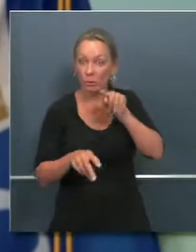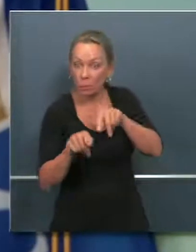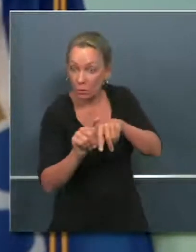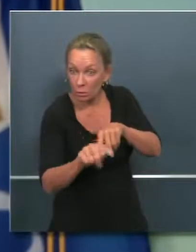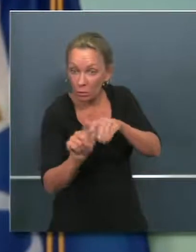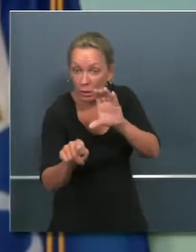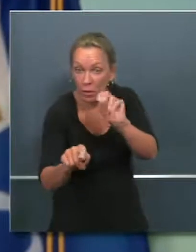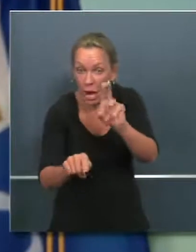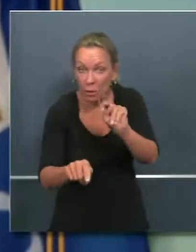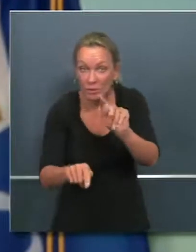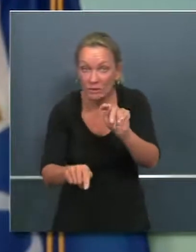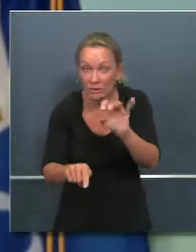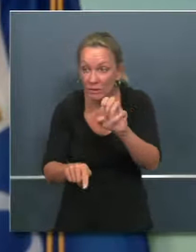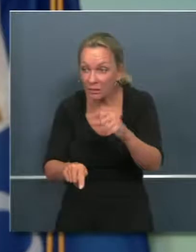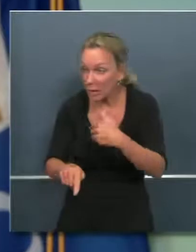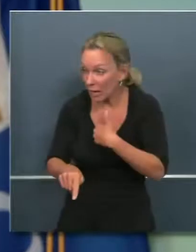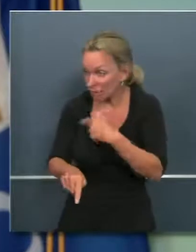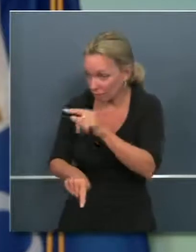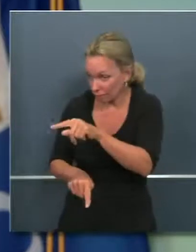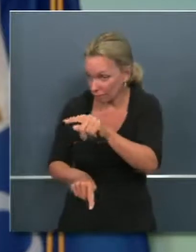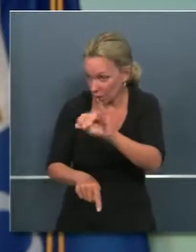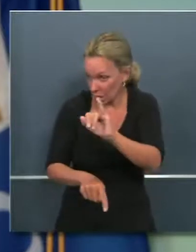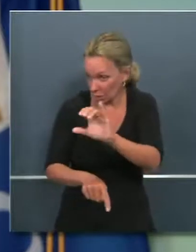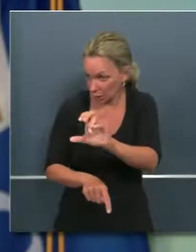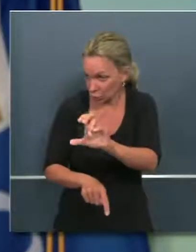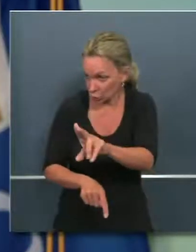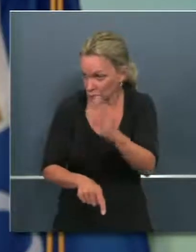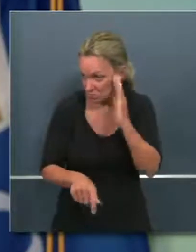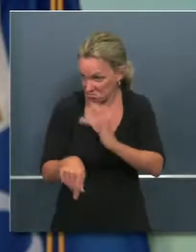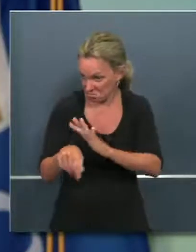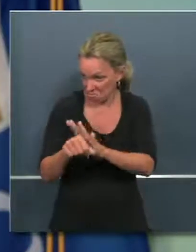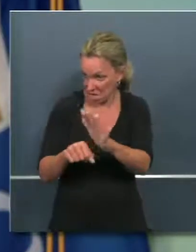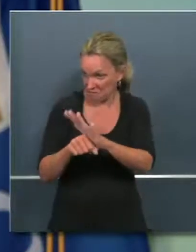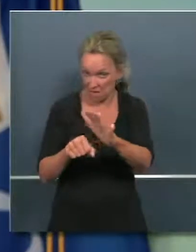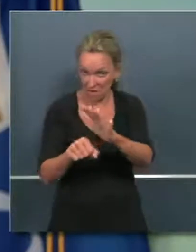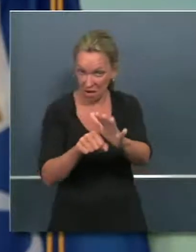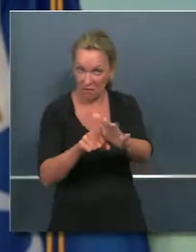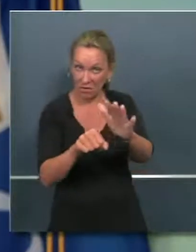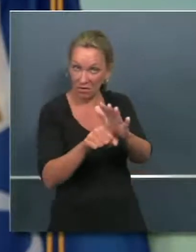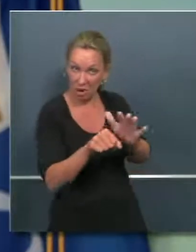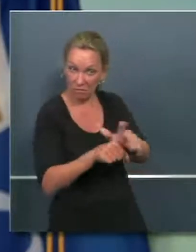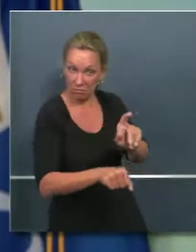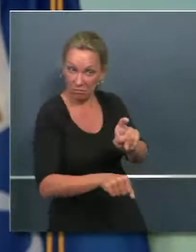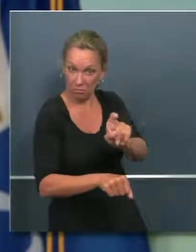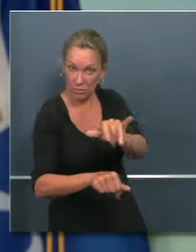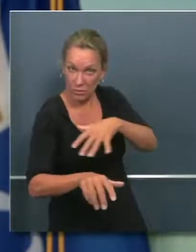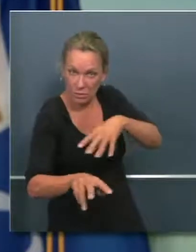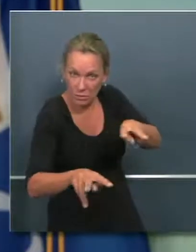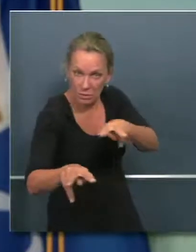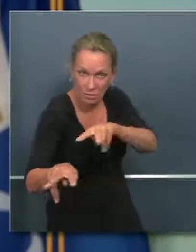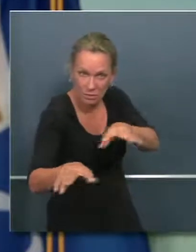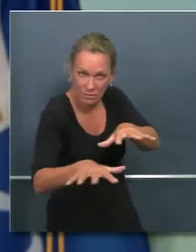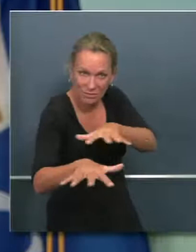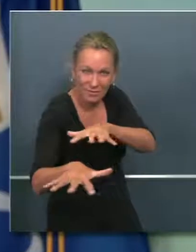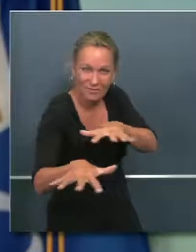facilities locked facilities county jails adult correction facilities and the like butte county